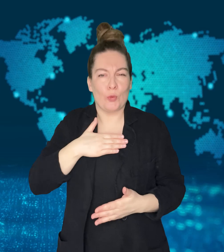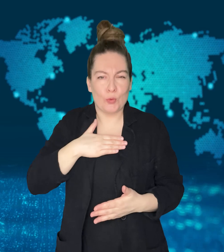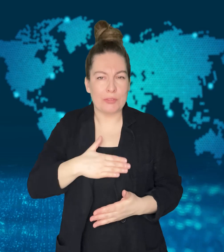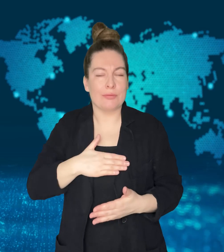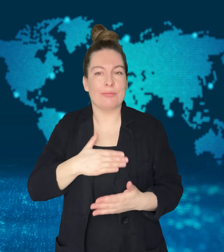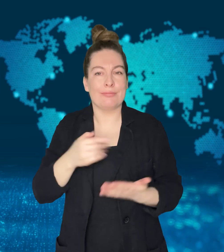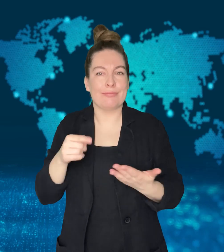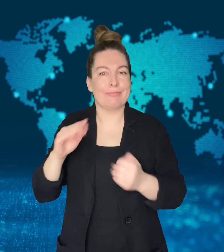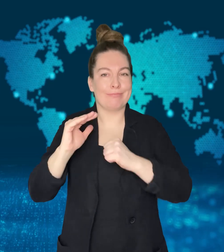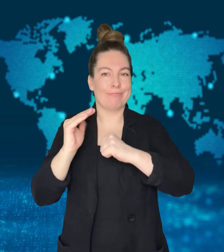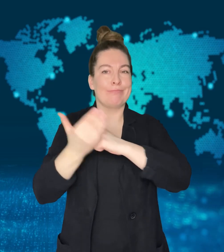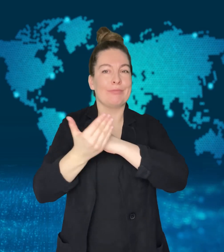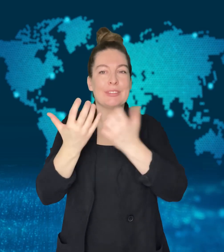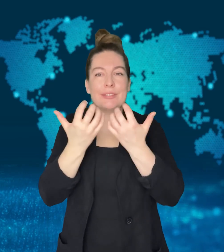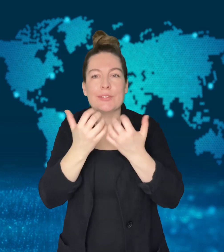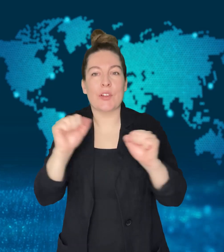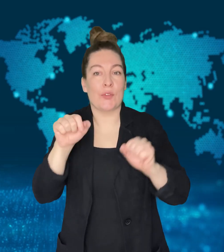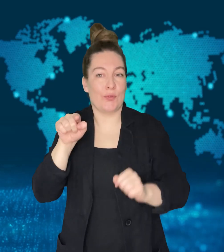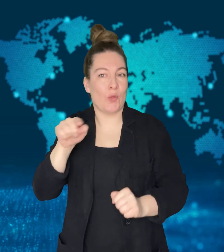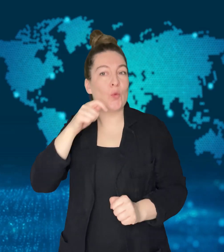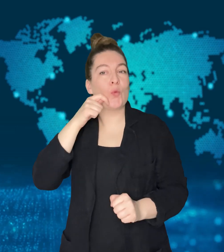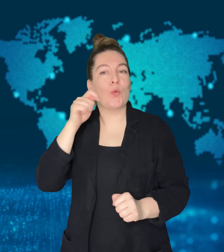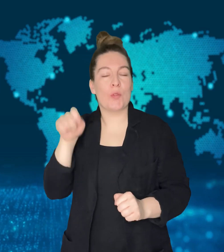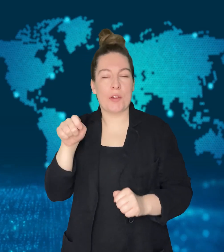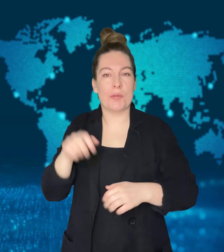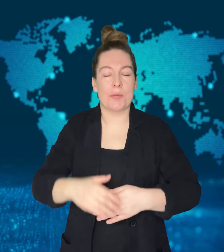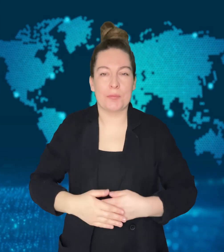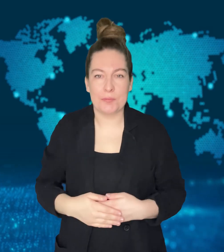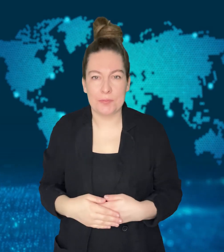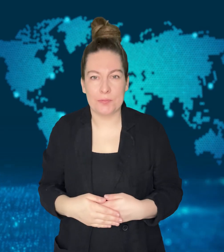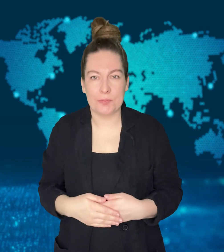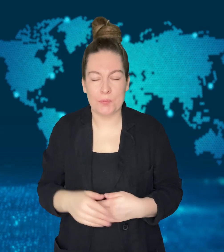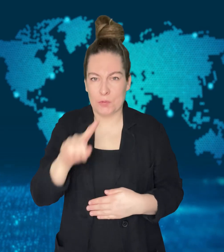His offer would mean giving up his office